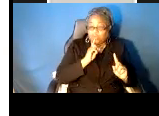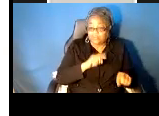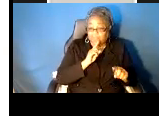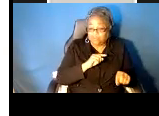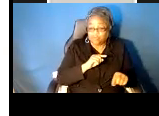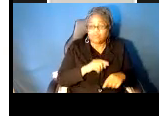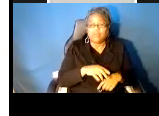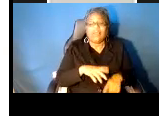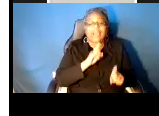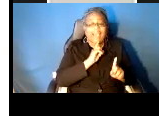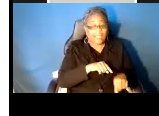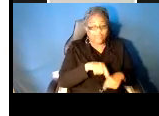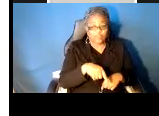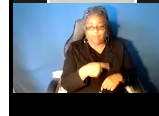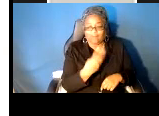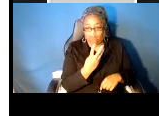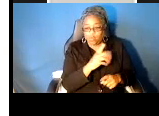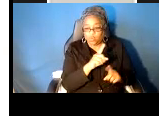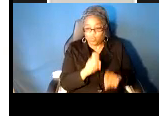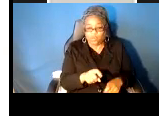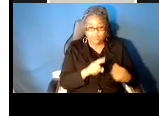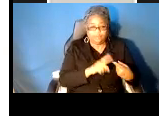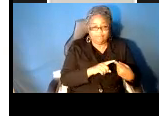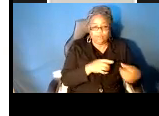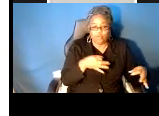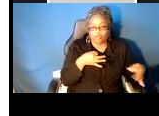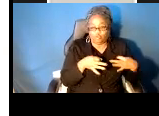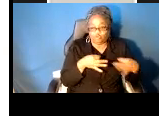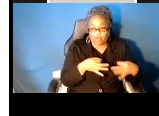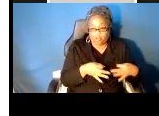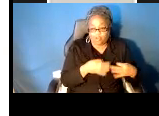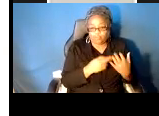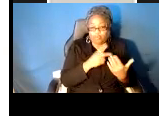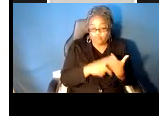Number one, describe the project or program for which you seek funding.